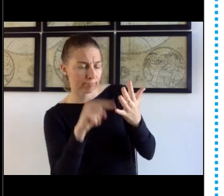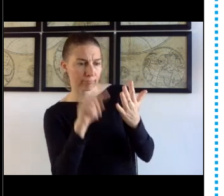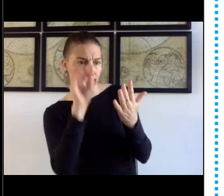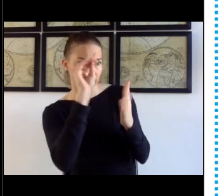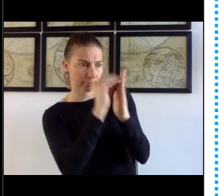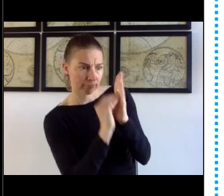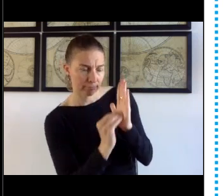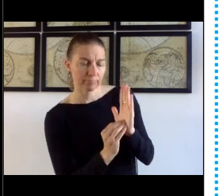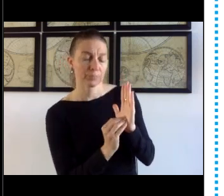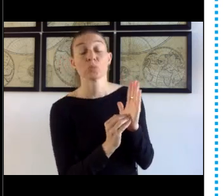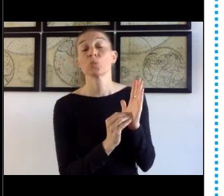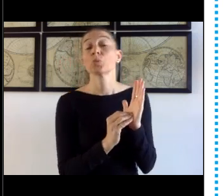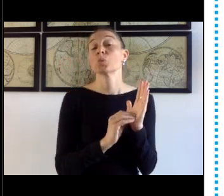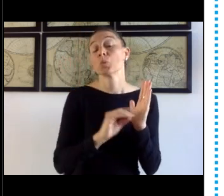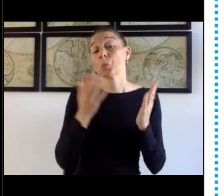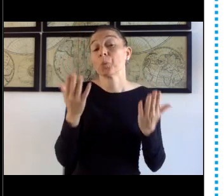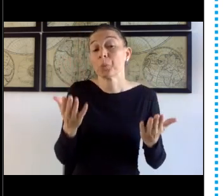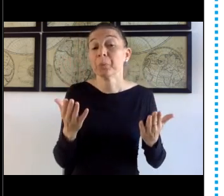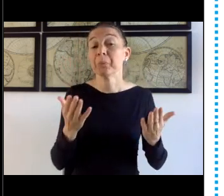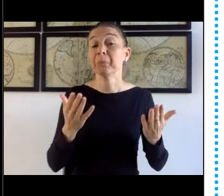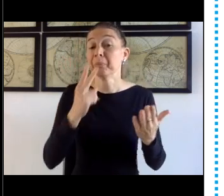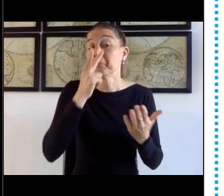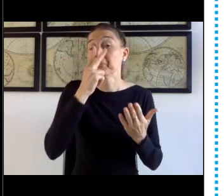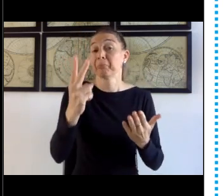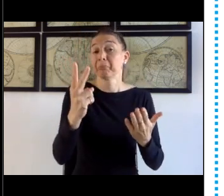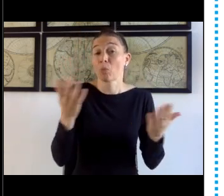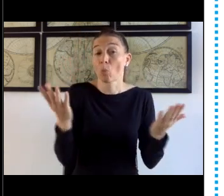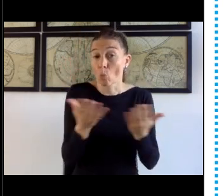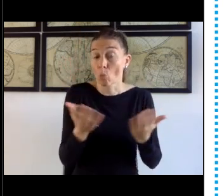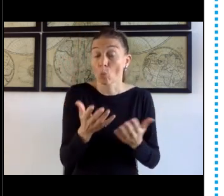We aren't 100% sure if there will be a revision but it's a start.